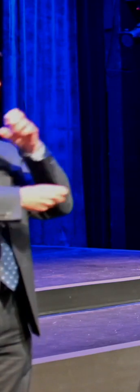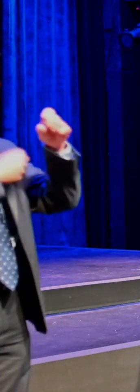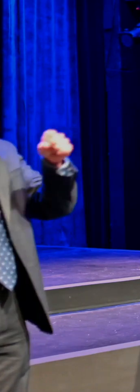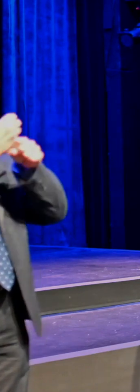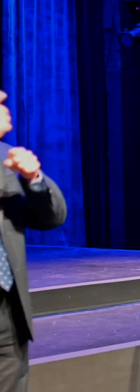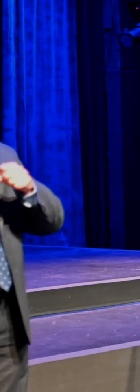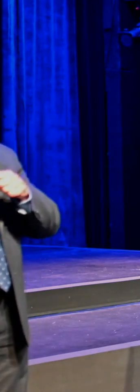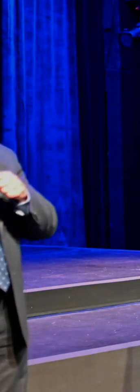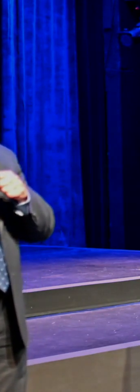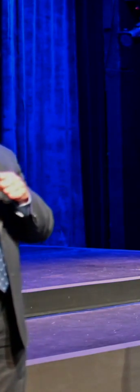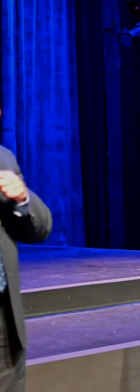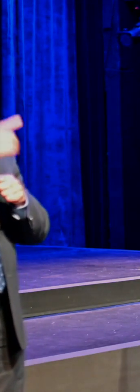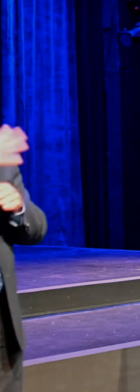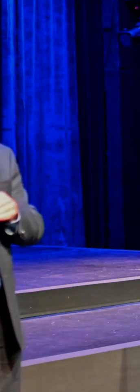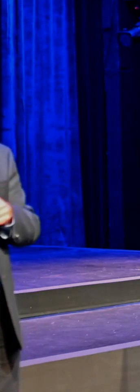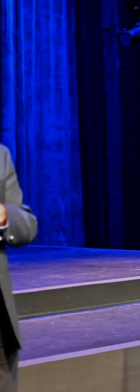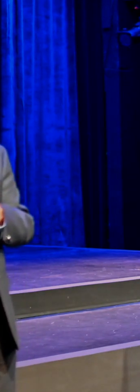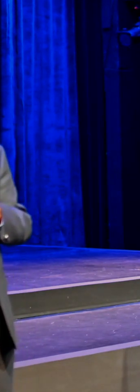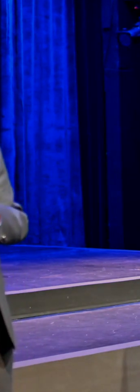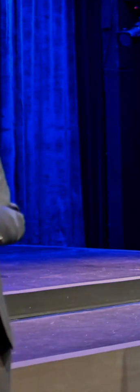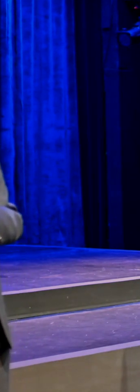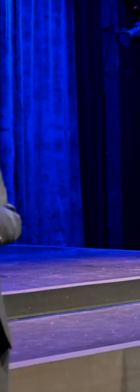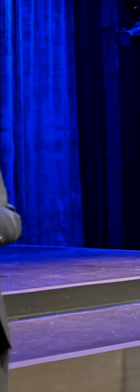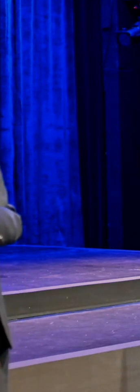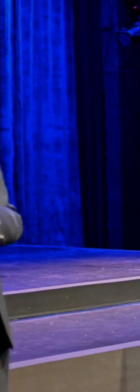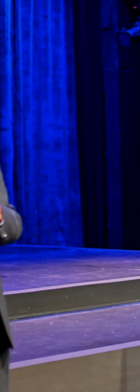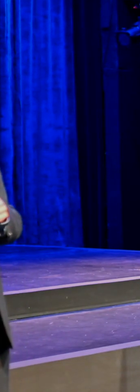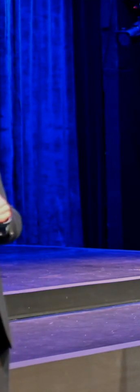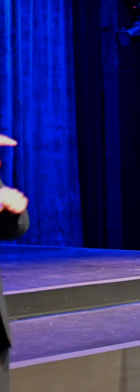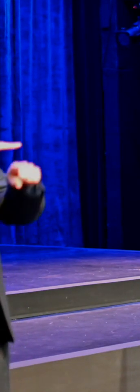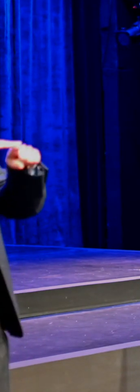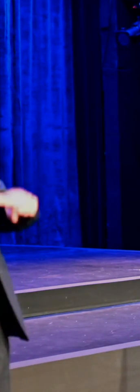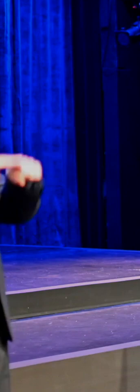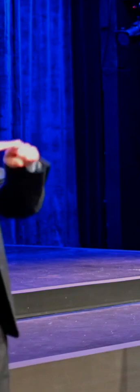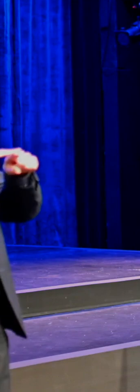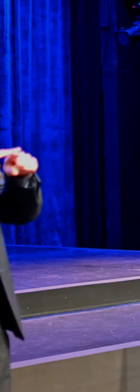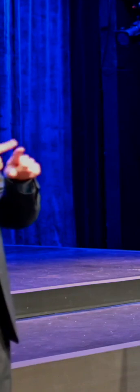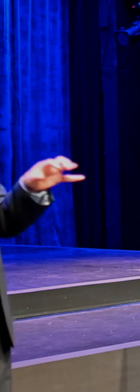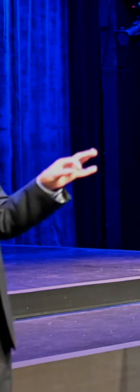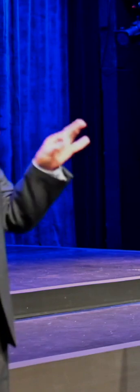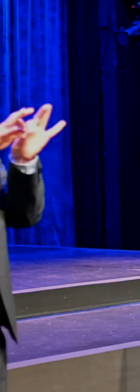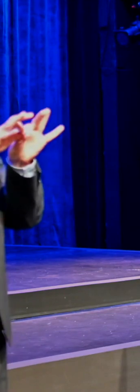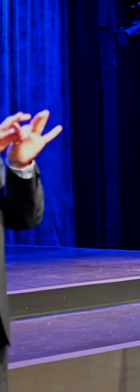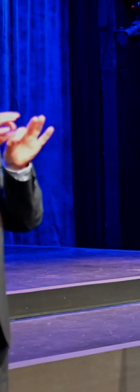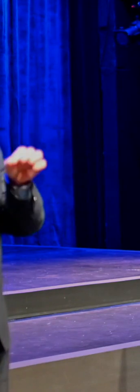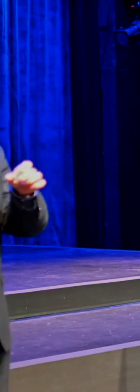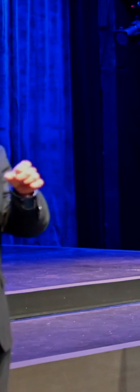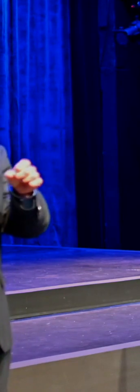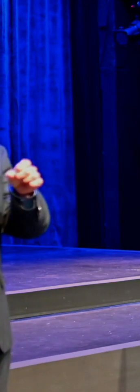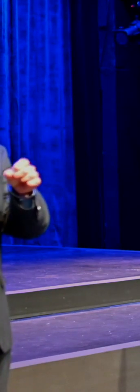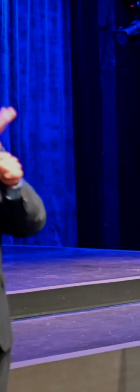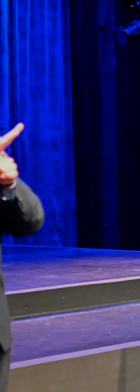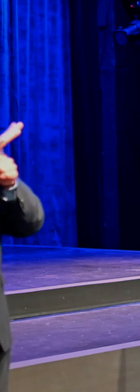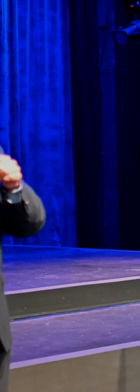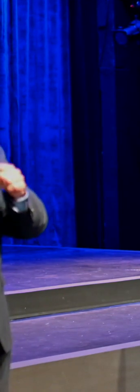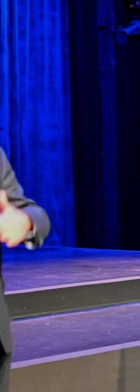56 year old I'd have to count on those values and dedication to live life. As a